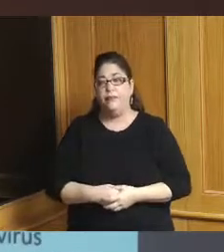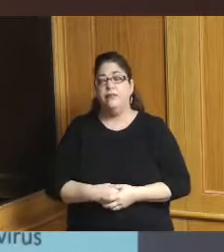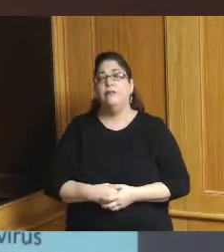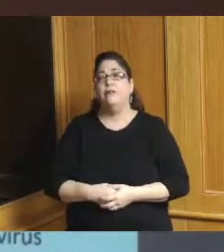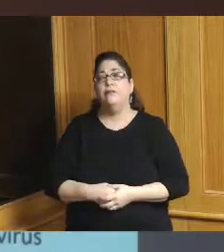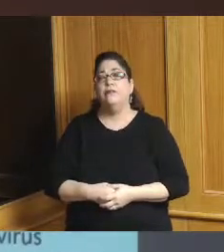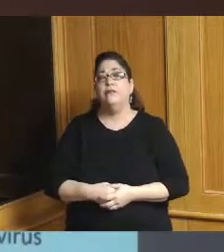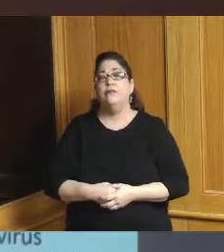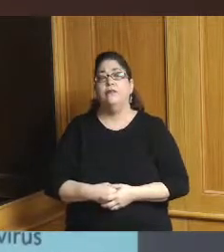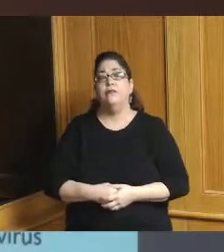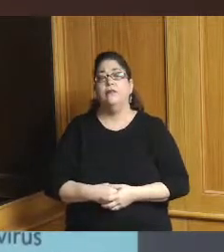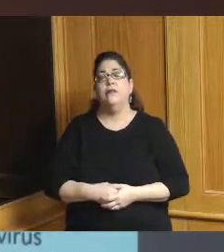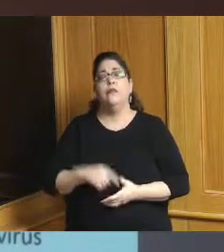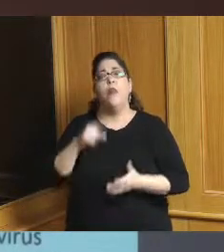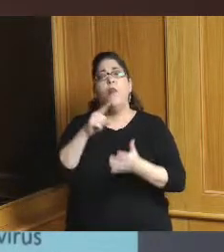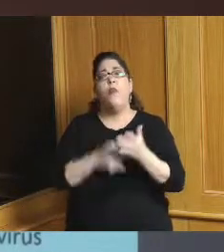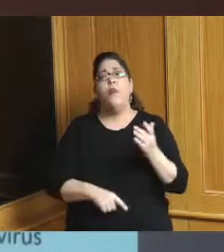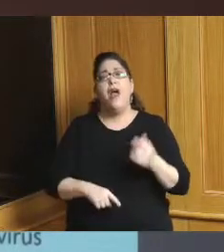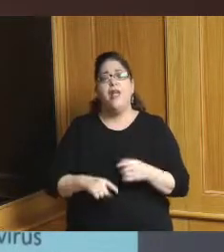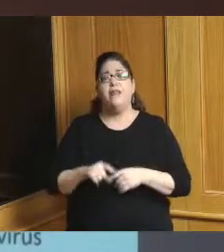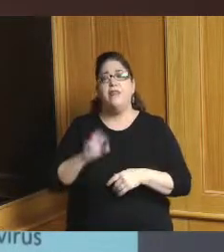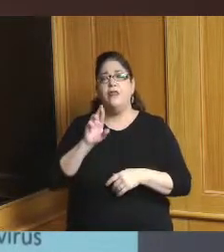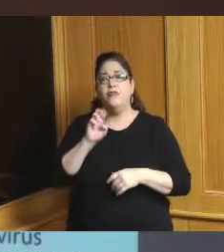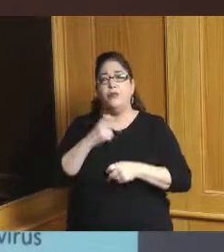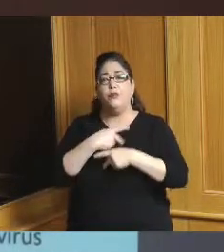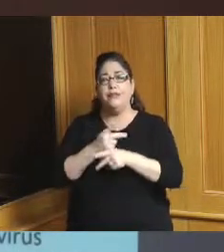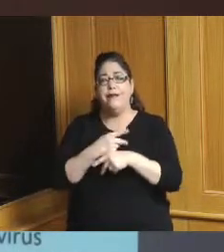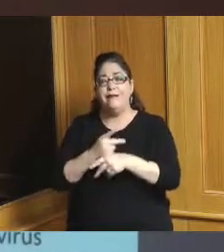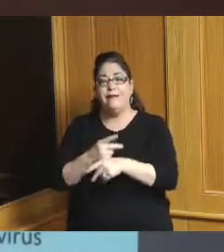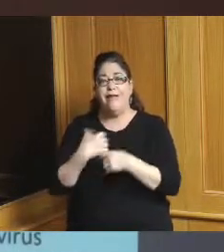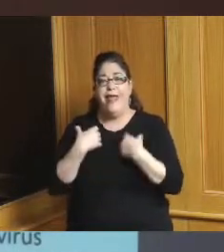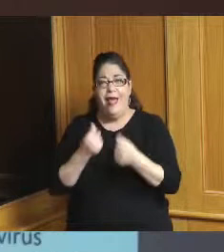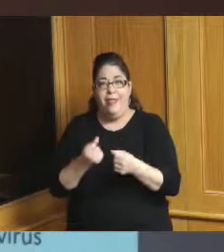reproductive health immediately and long term that's a question we can't answer right now